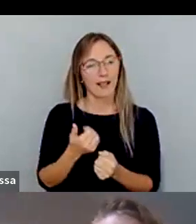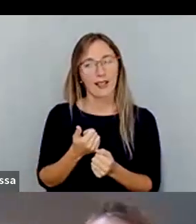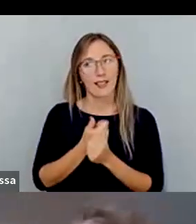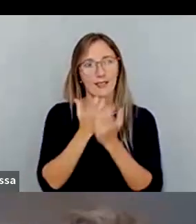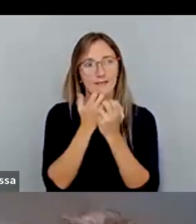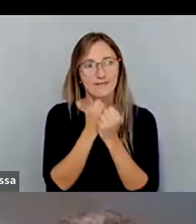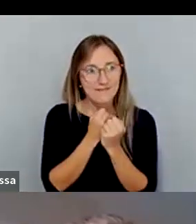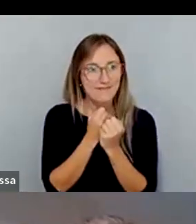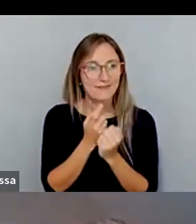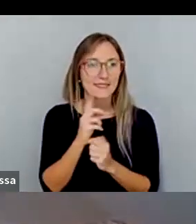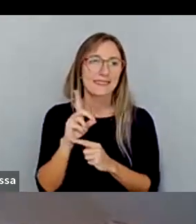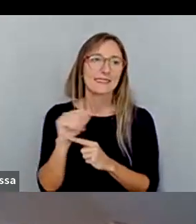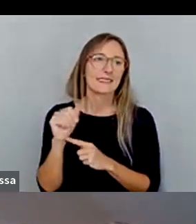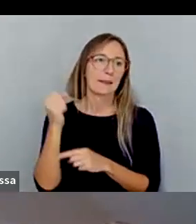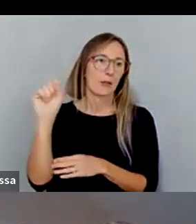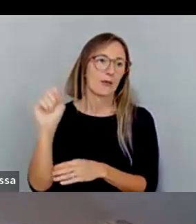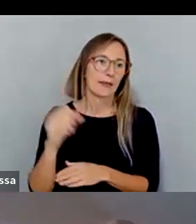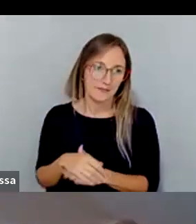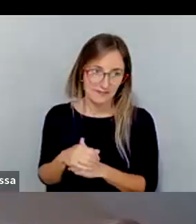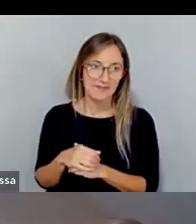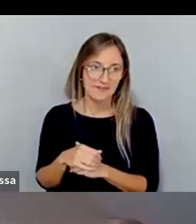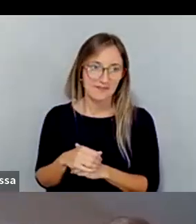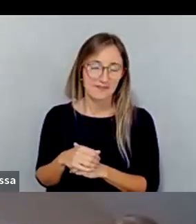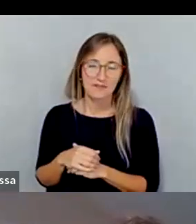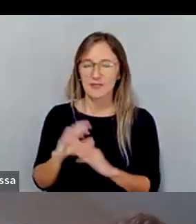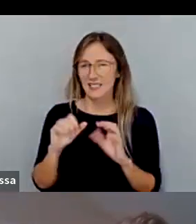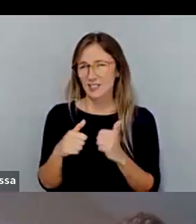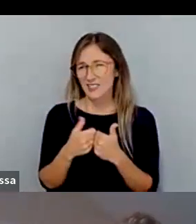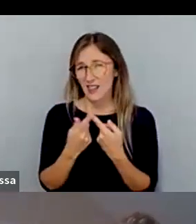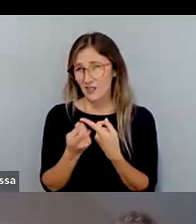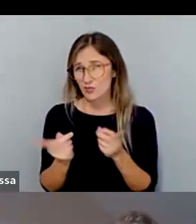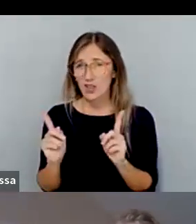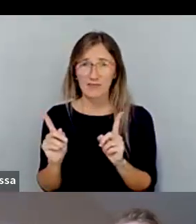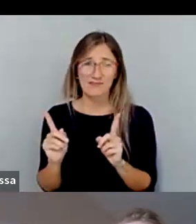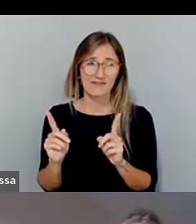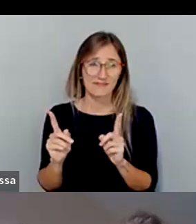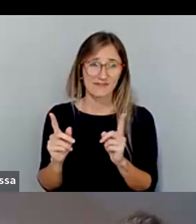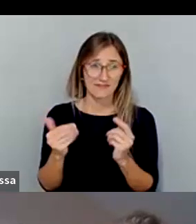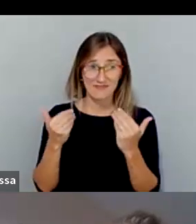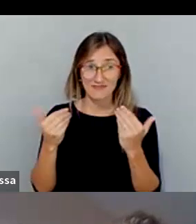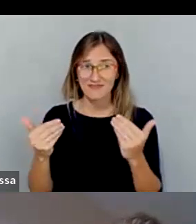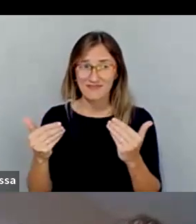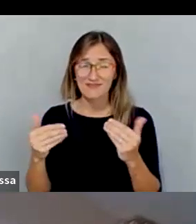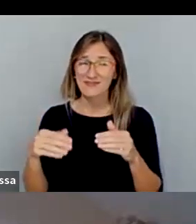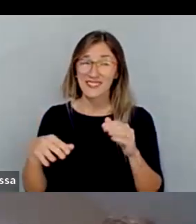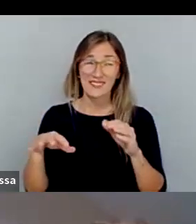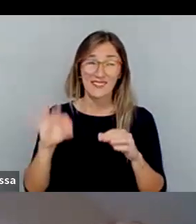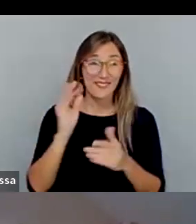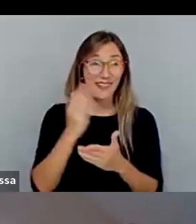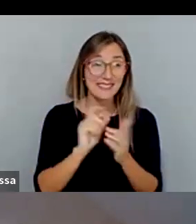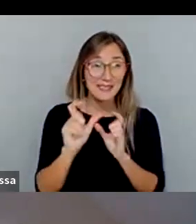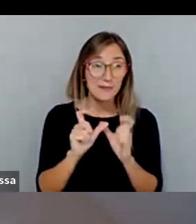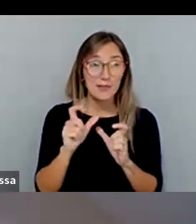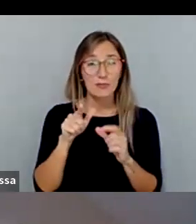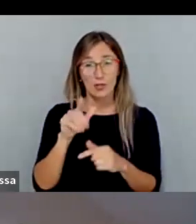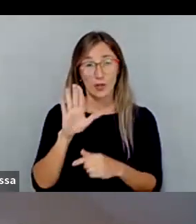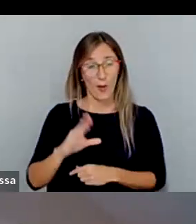listened because I love Marsha telling me stories. It's what started my